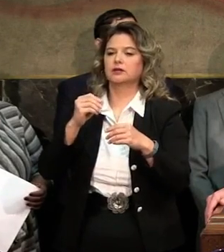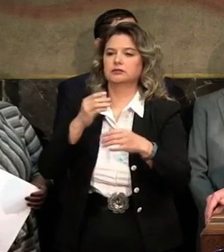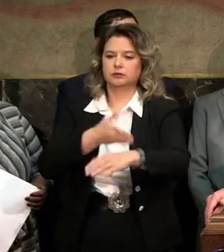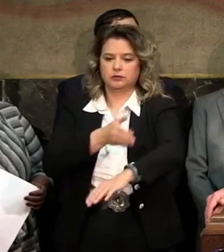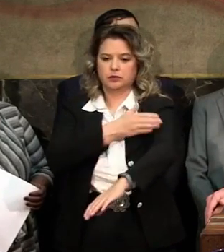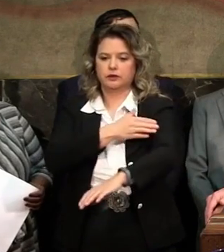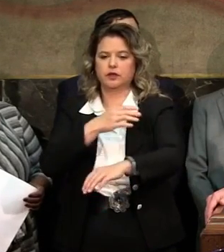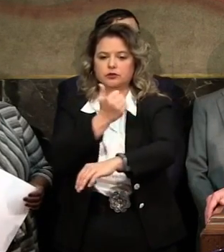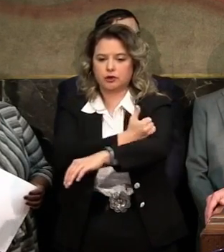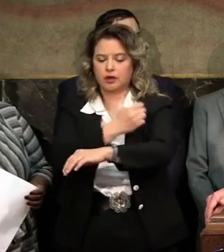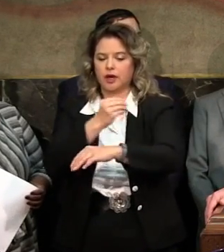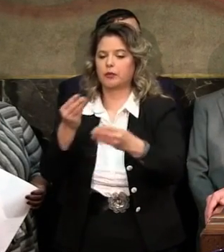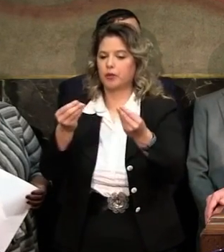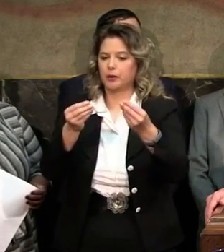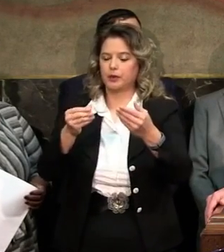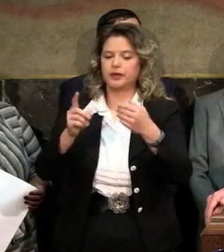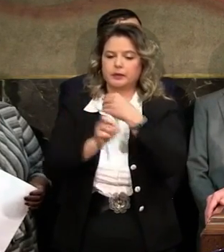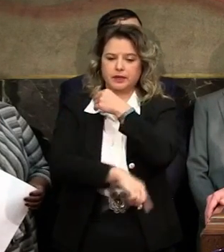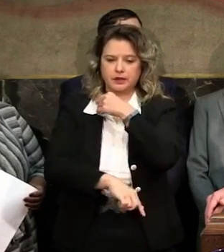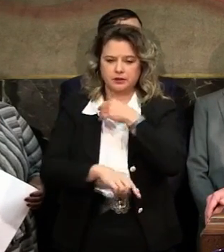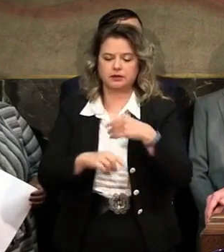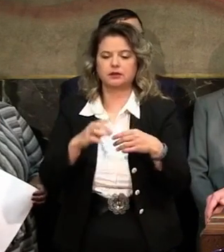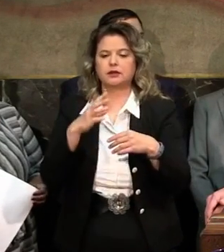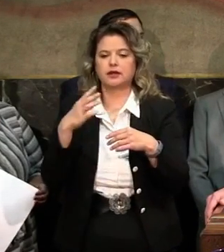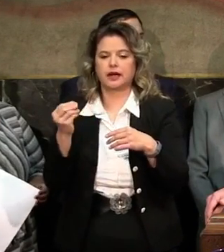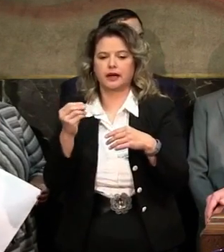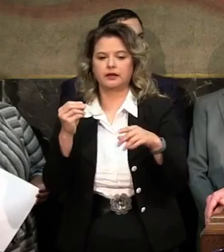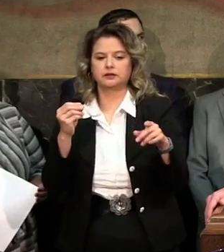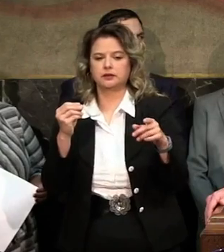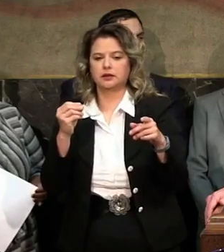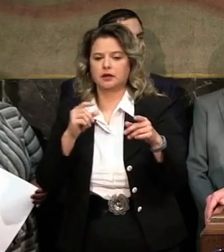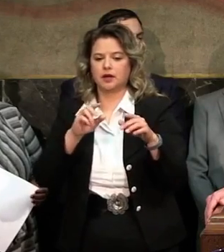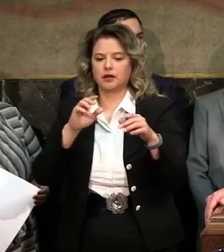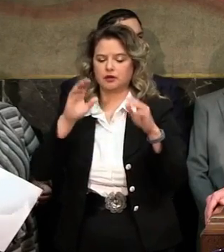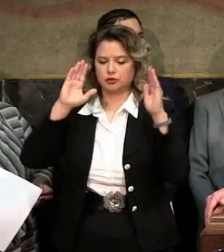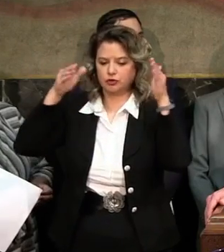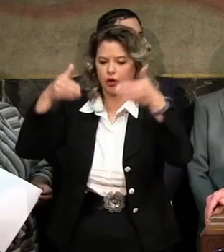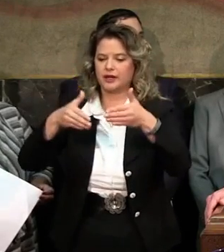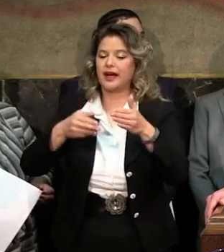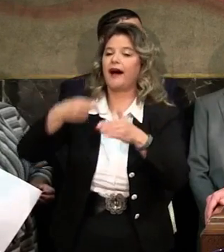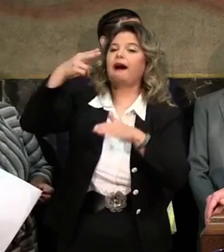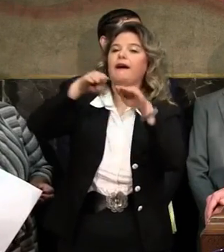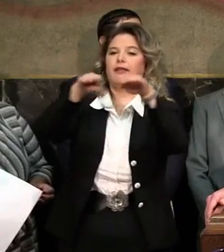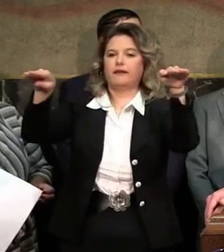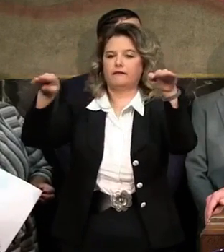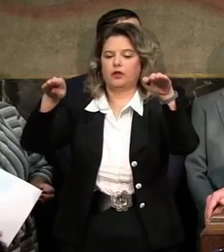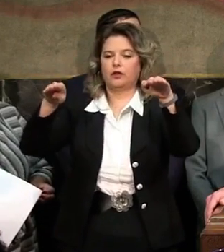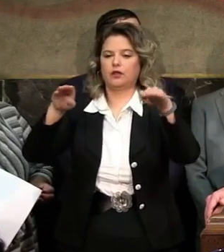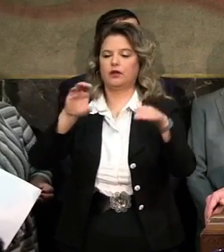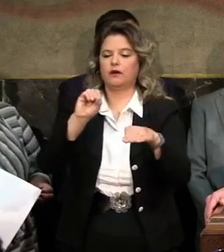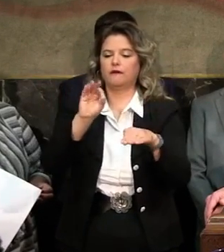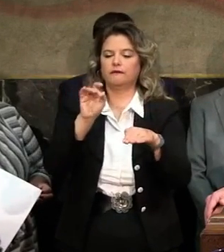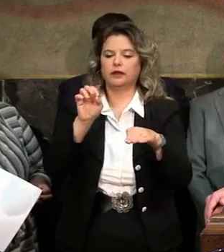property penalties and a habitual offender companies to target high level offenders expanding parole eligibility